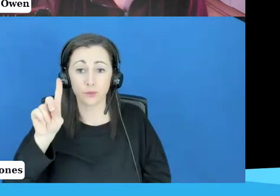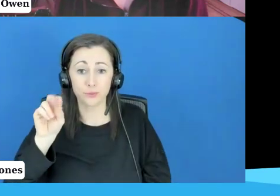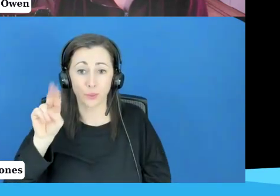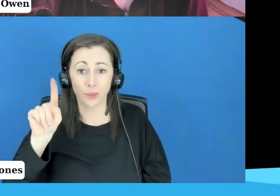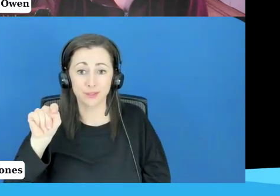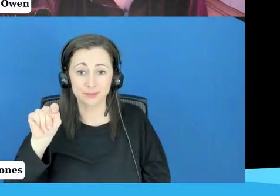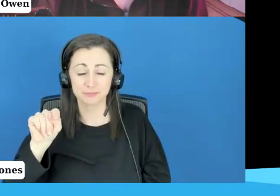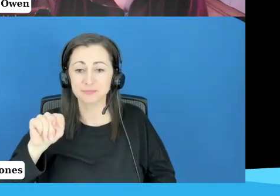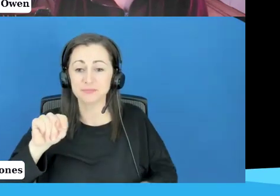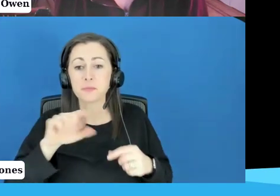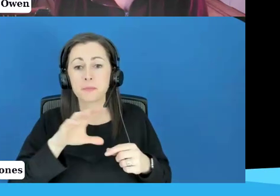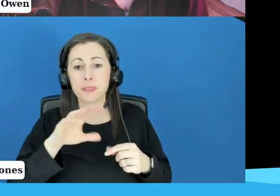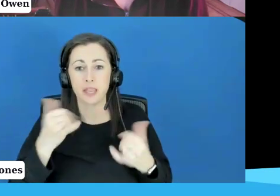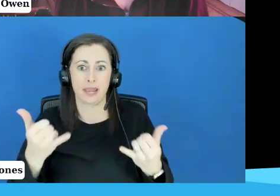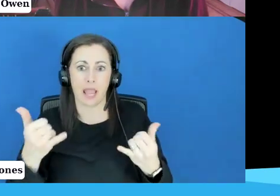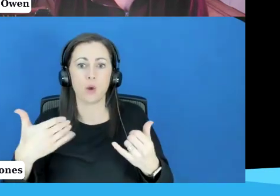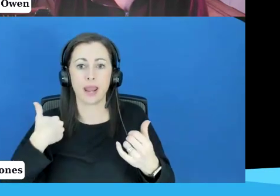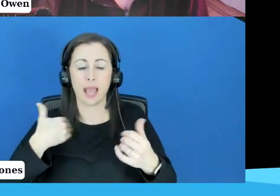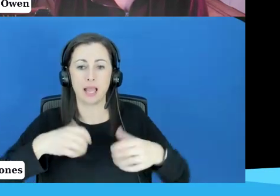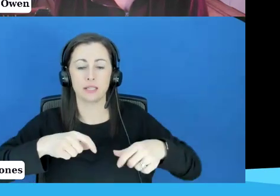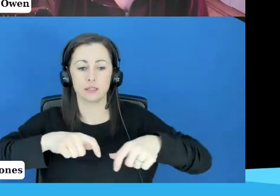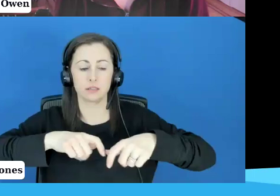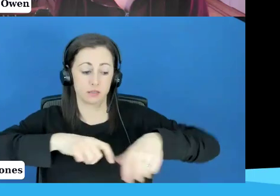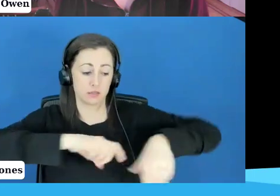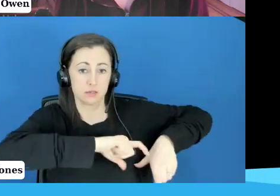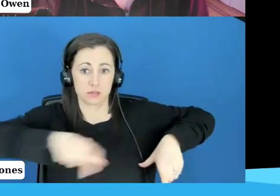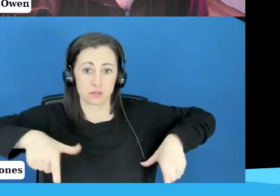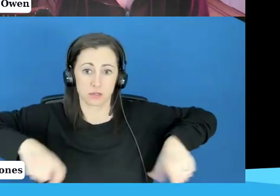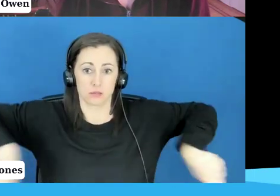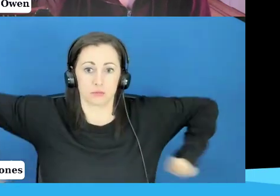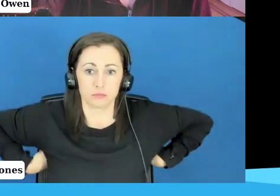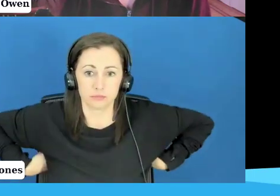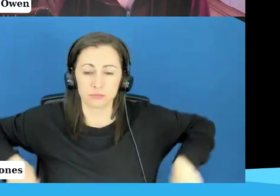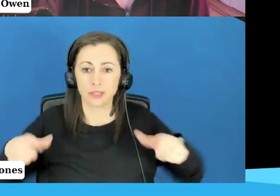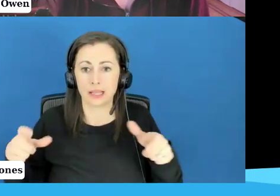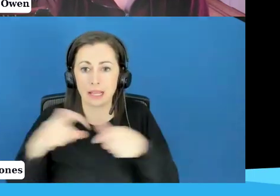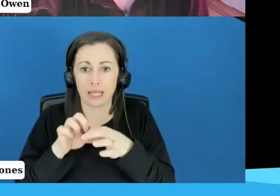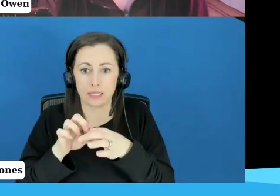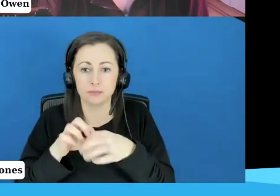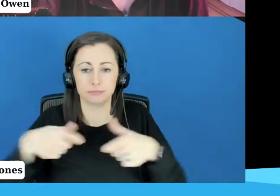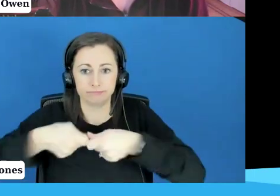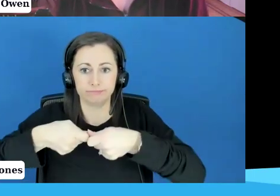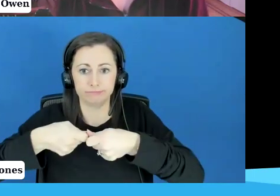Now they have the kind that has a strap where it just straps behind you and it doesn't easily slide off,